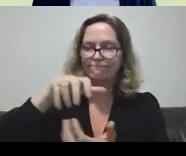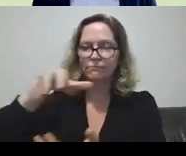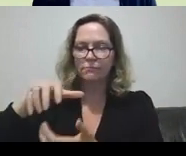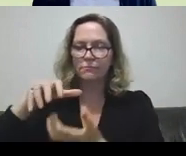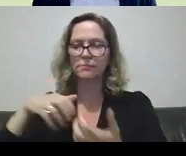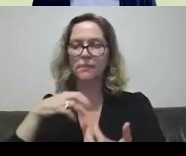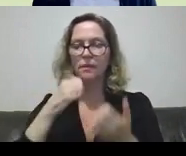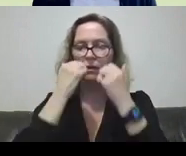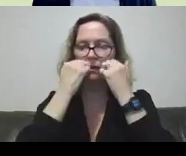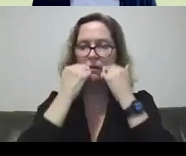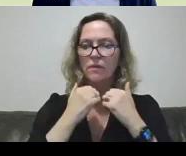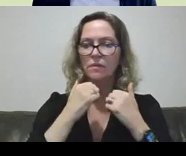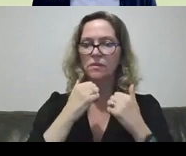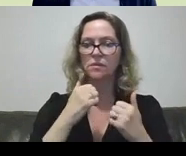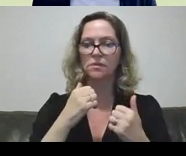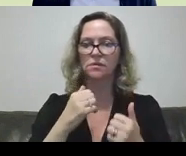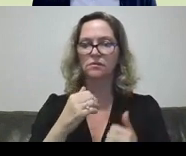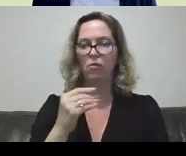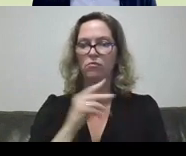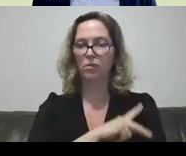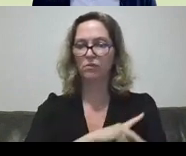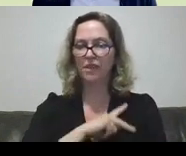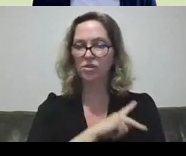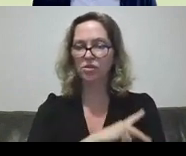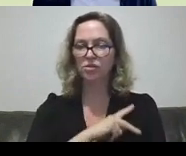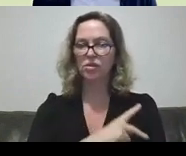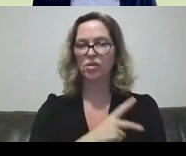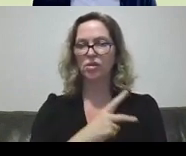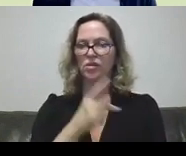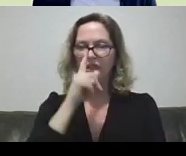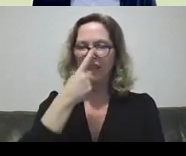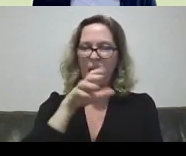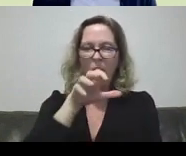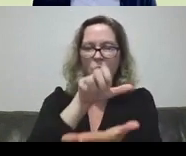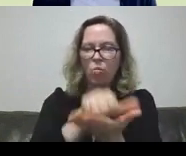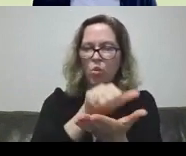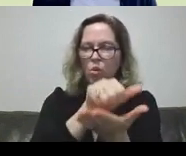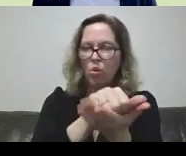if it's a long waiting lists in your area to get into Allied Health you can